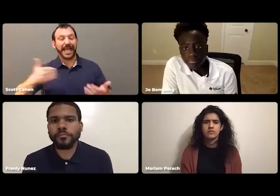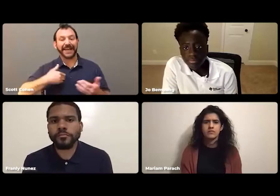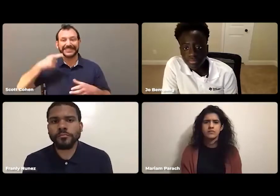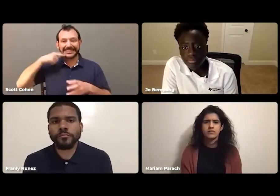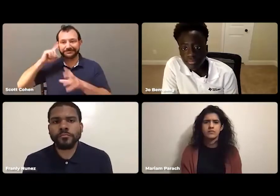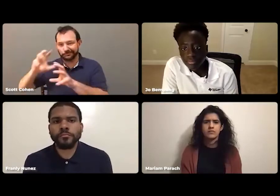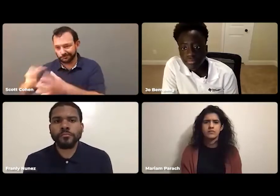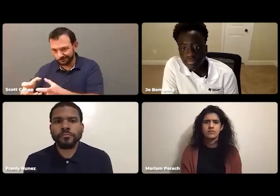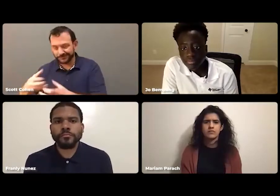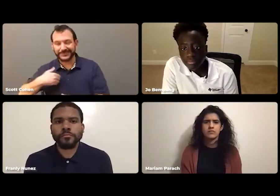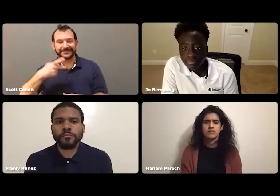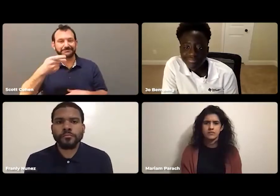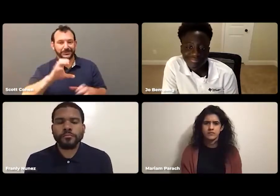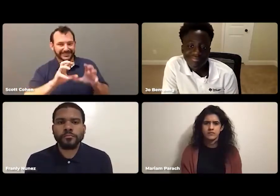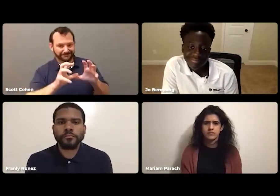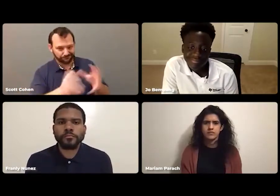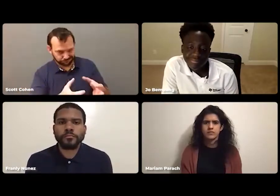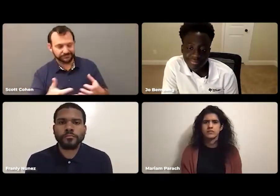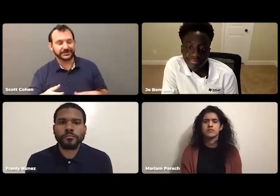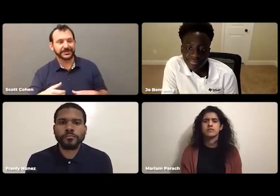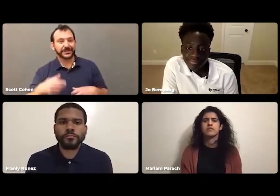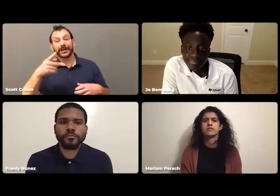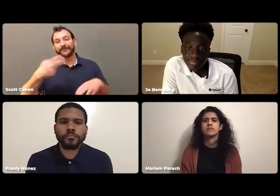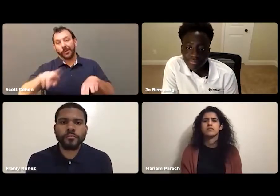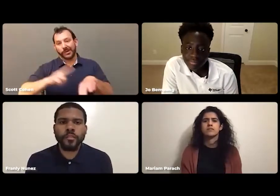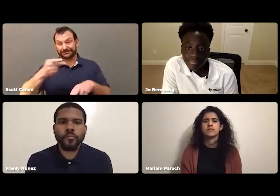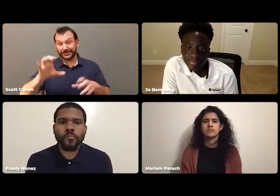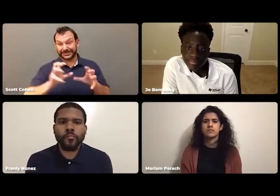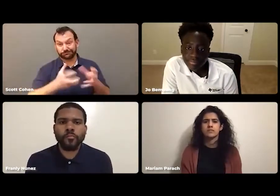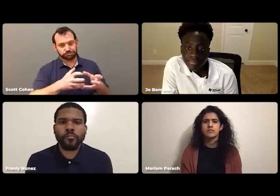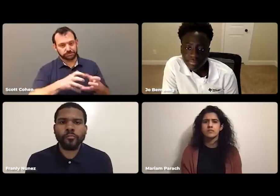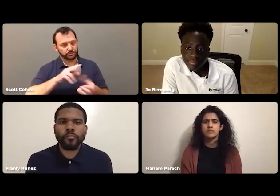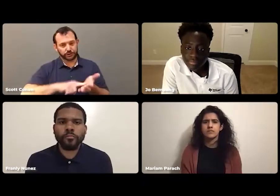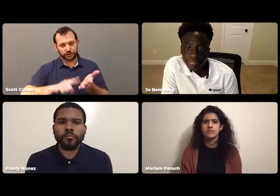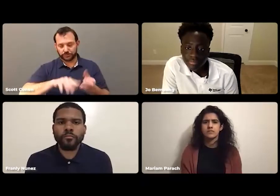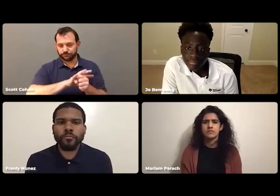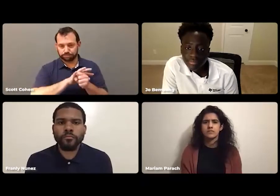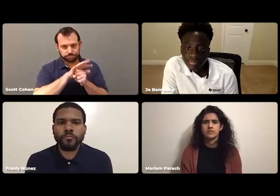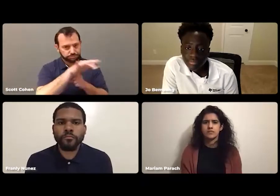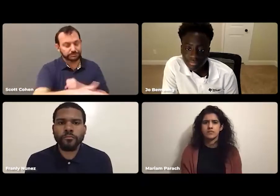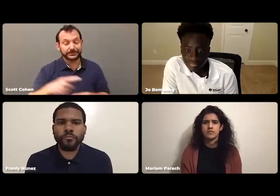on deaf people of color and STEM. There is on hearing and deaf groups.